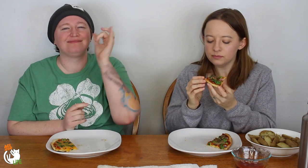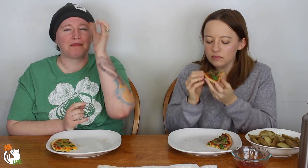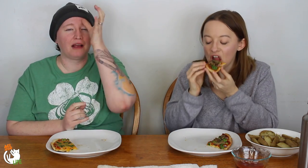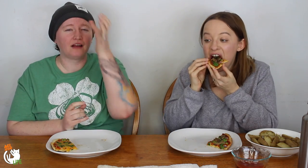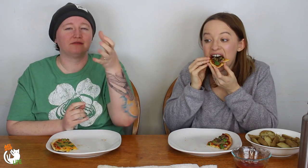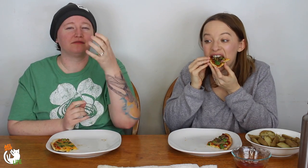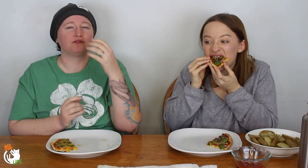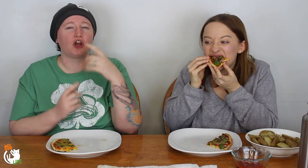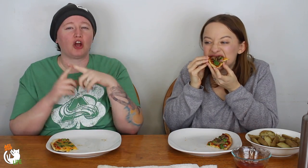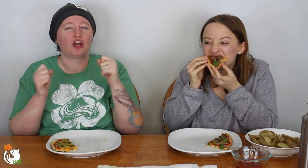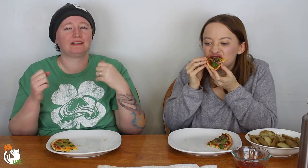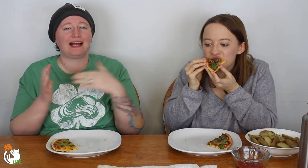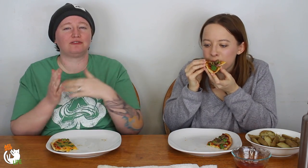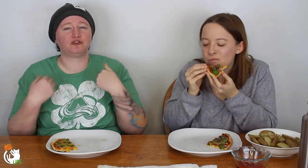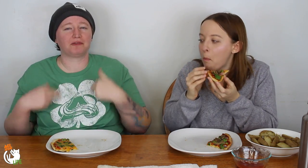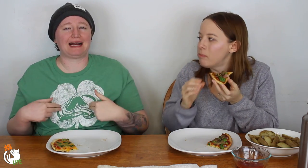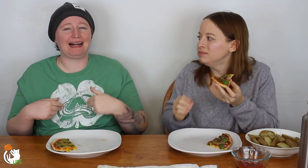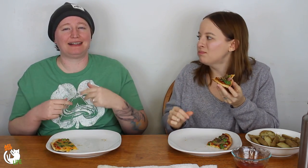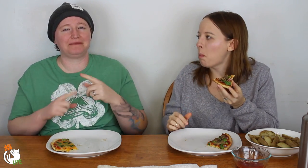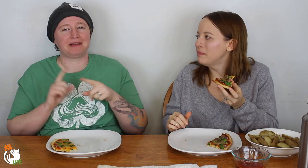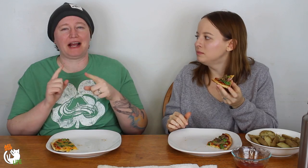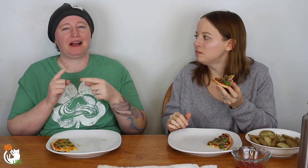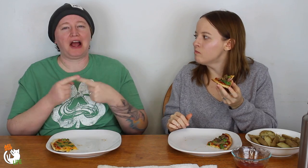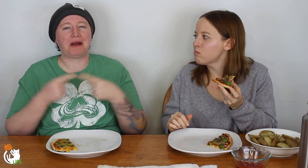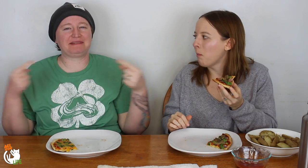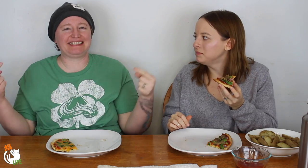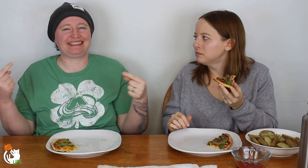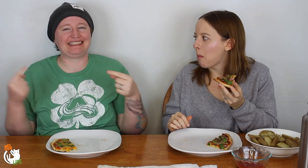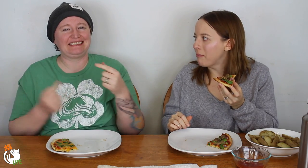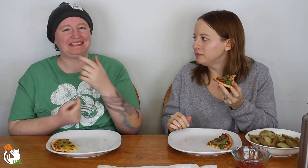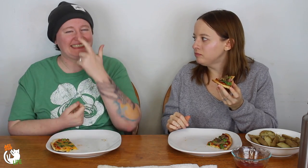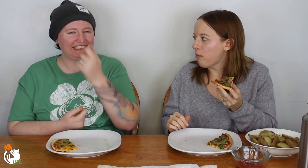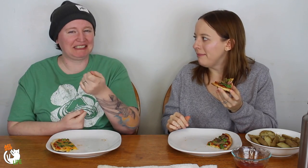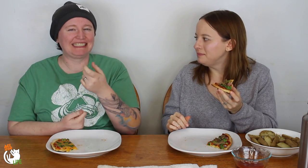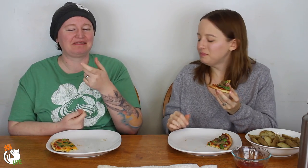So anyways, it's the same concept as Cards Against Humanity but kind of the opposite.